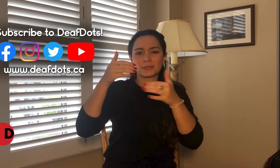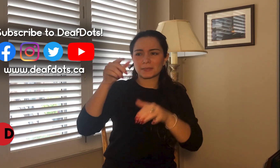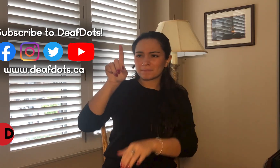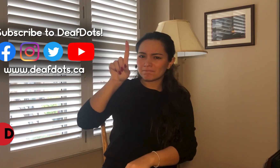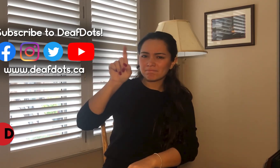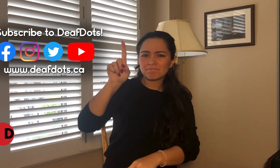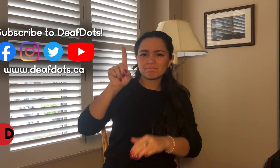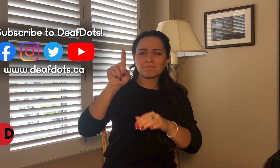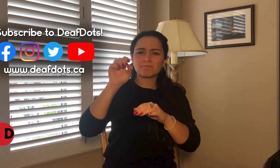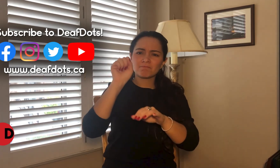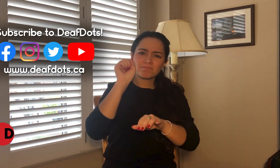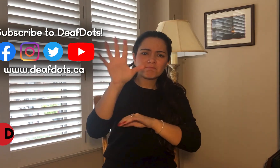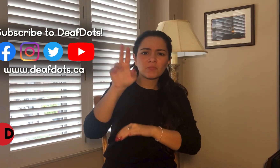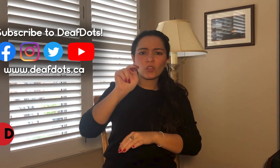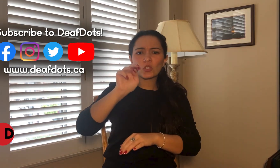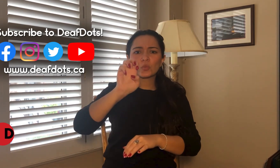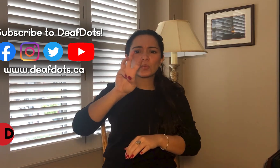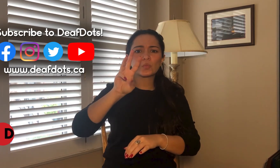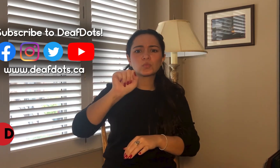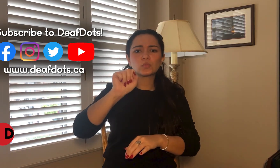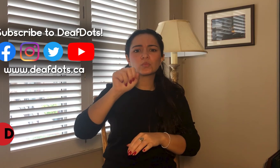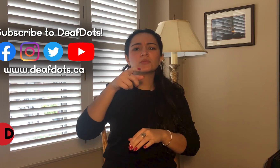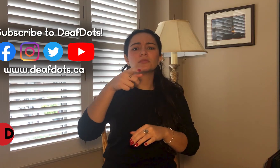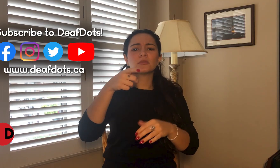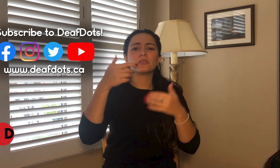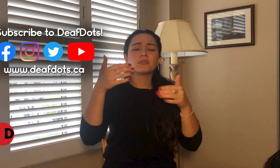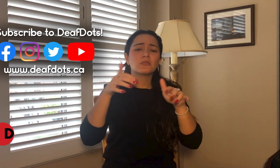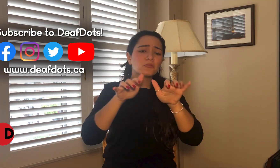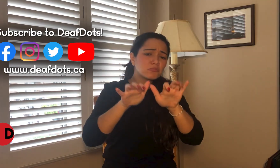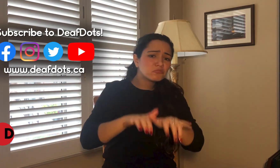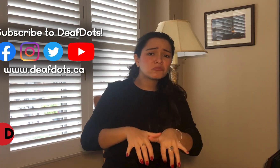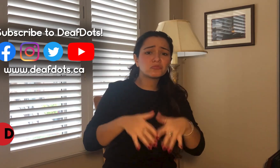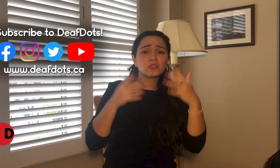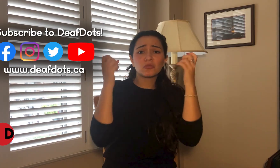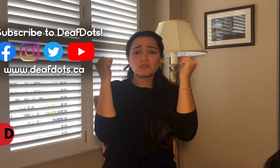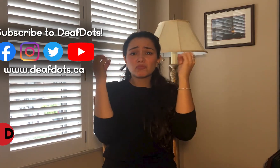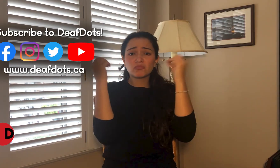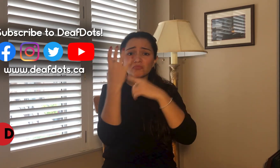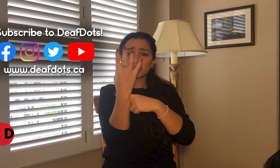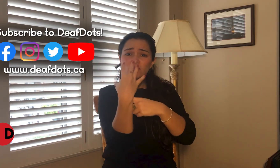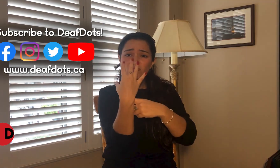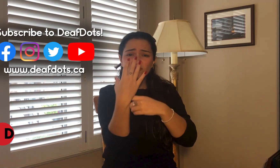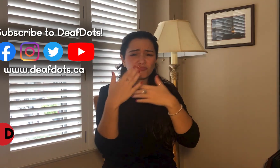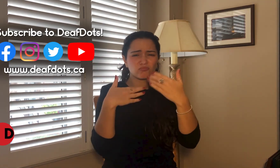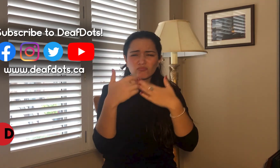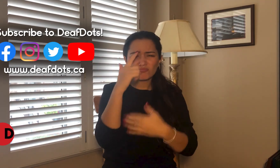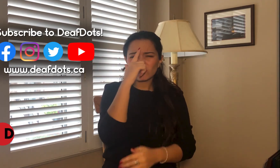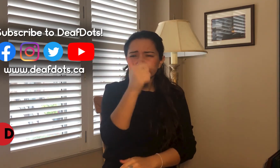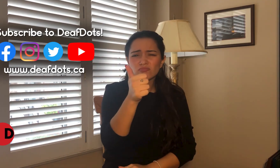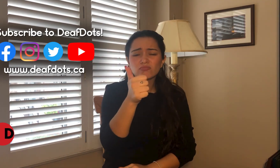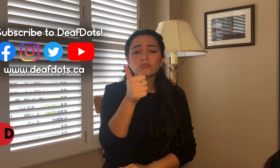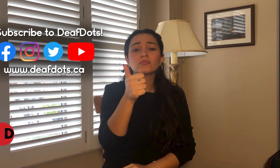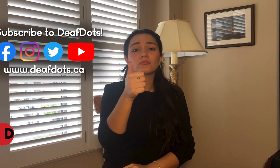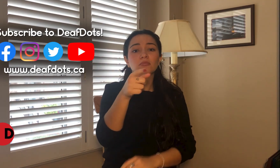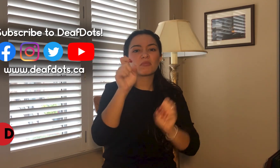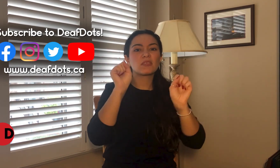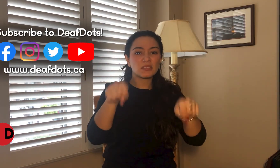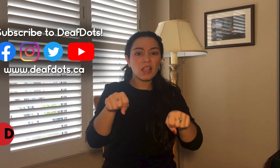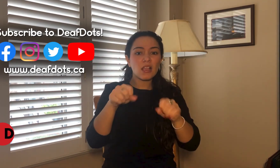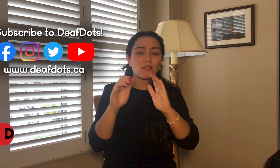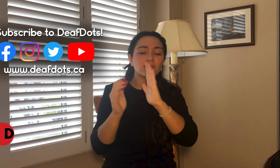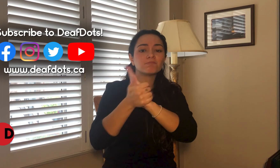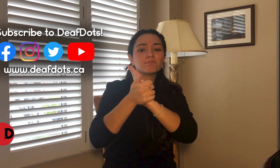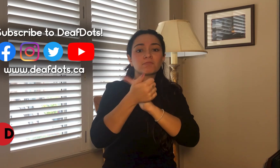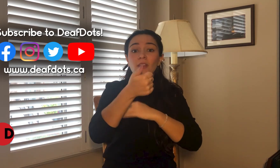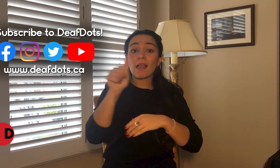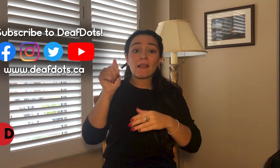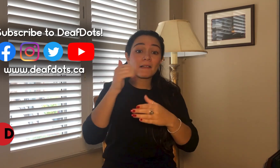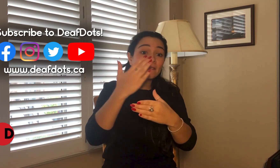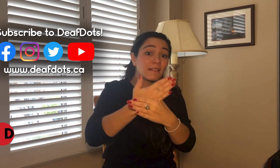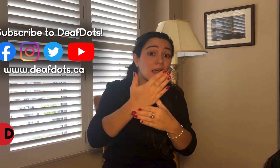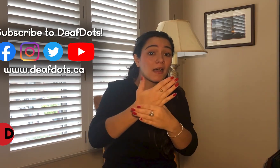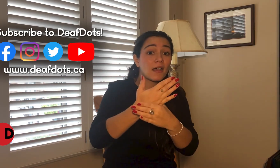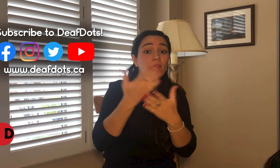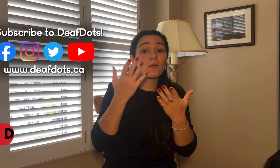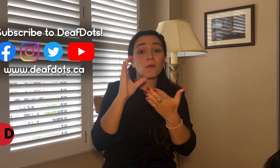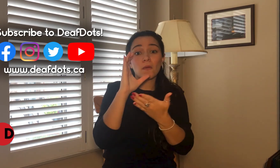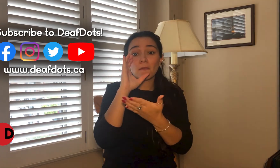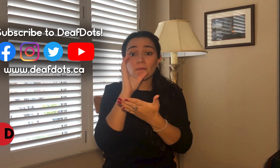to type or film yourself signing, also can attach any file or photos,